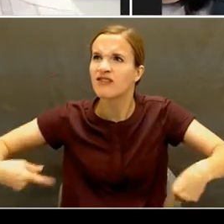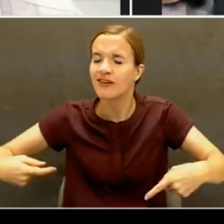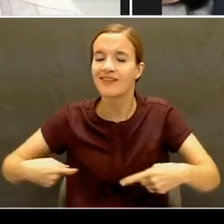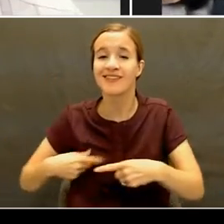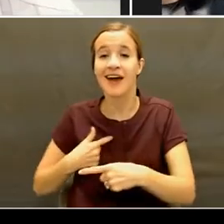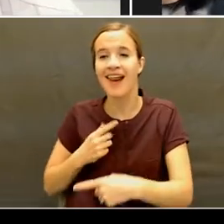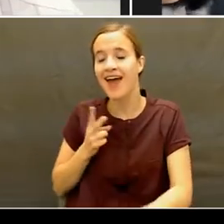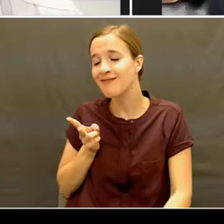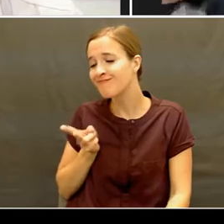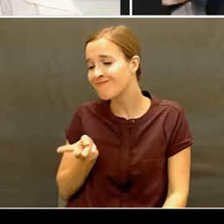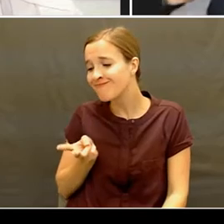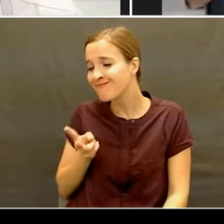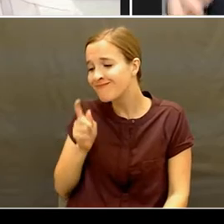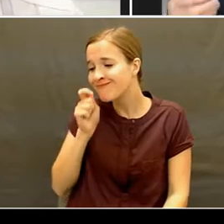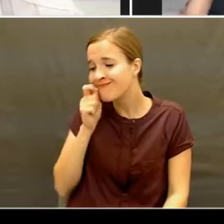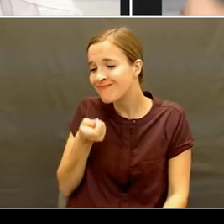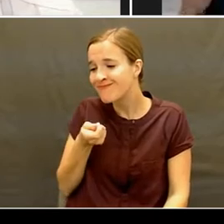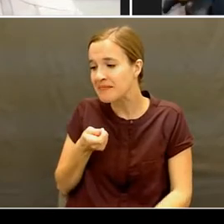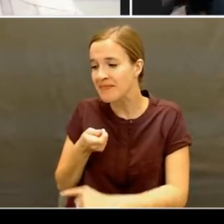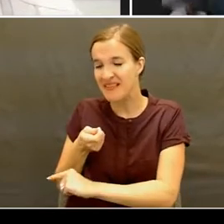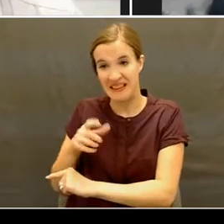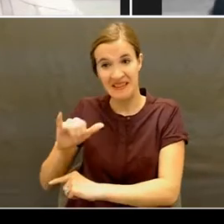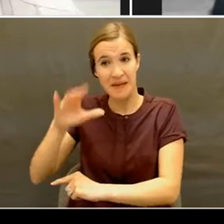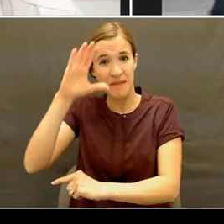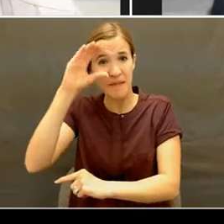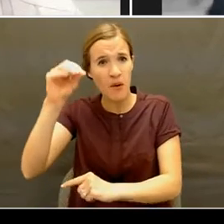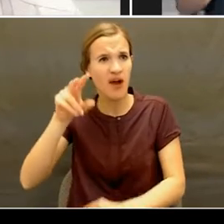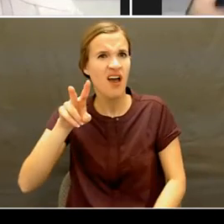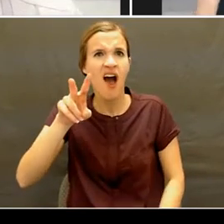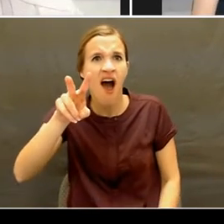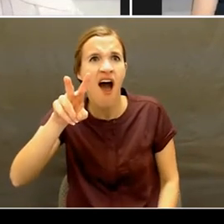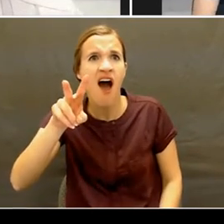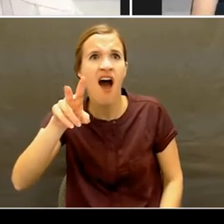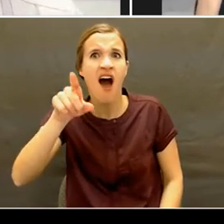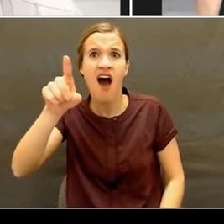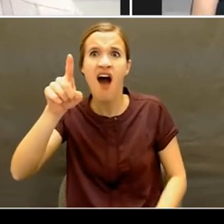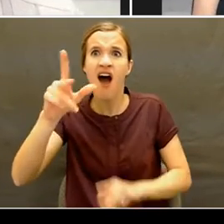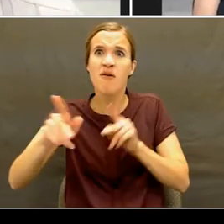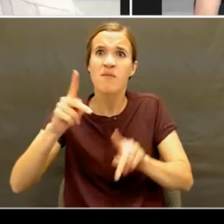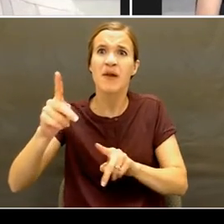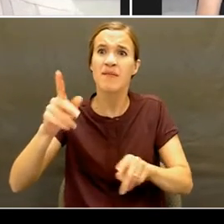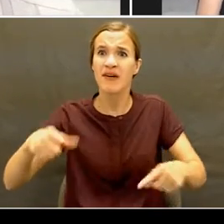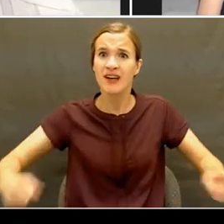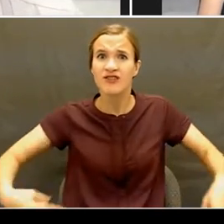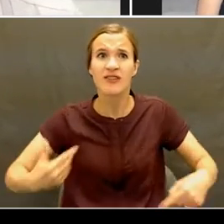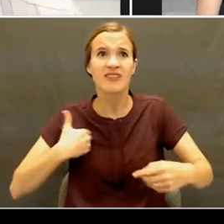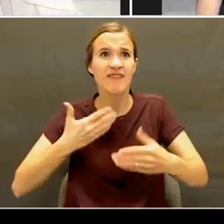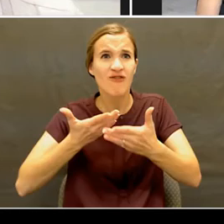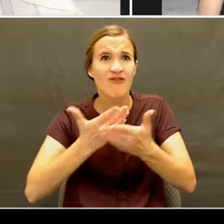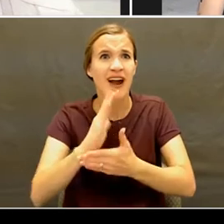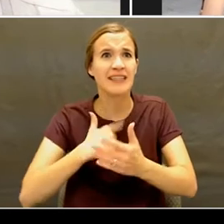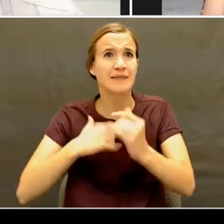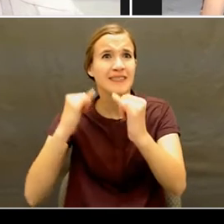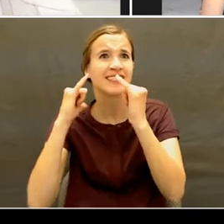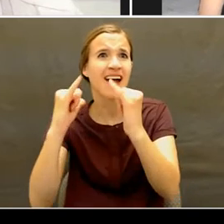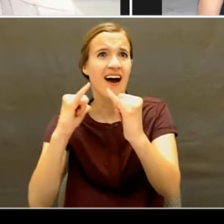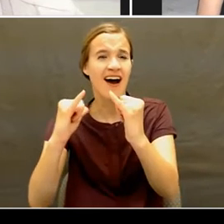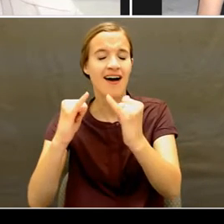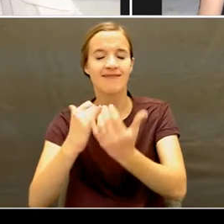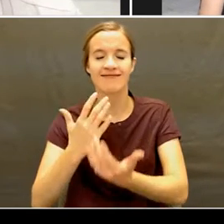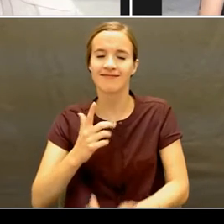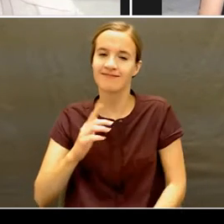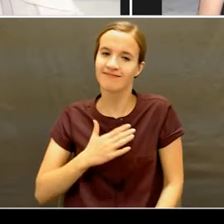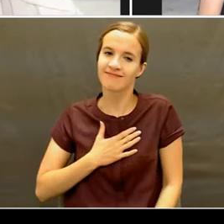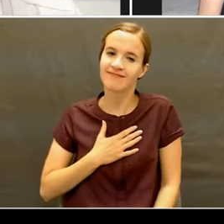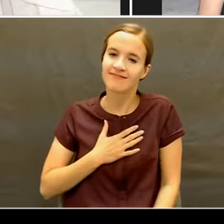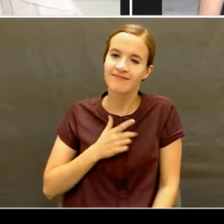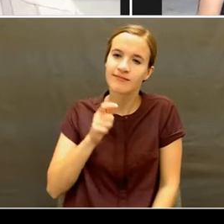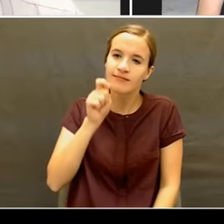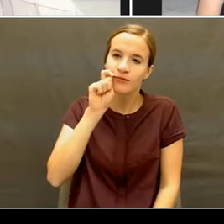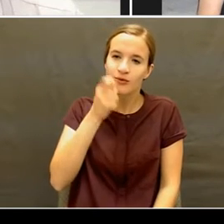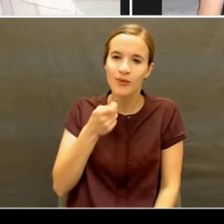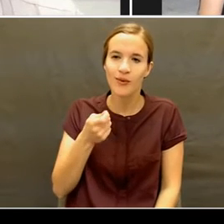speechless he could not believe that part of him, was there, you know. And that, you know, I got to